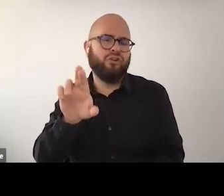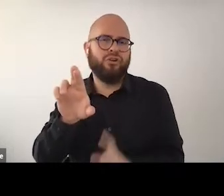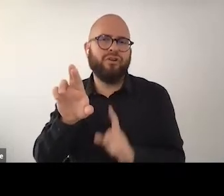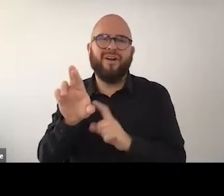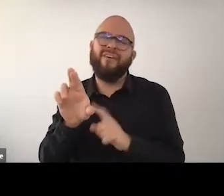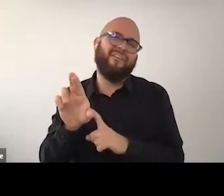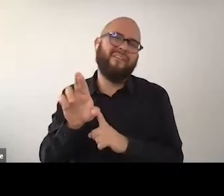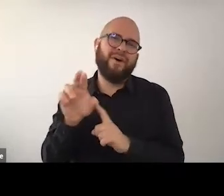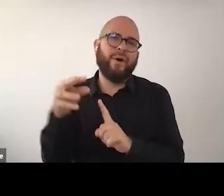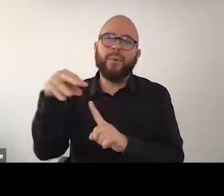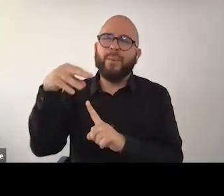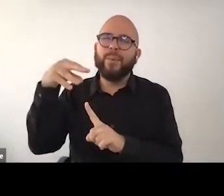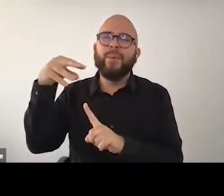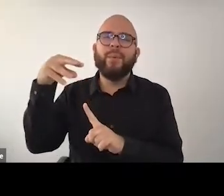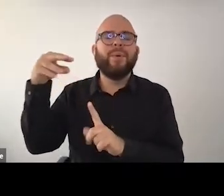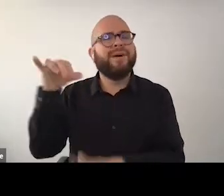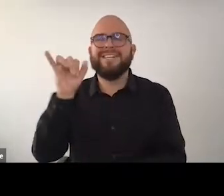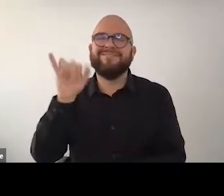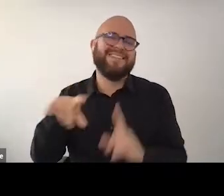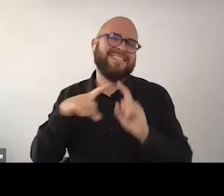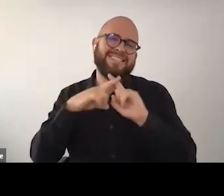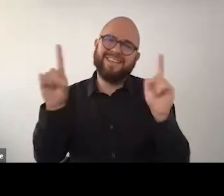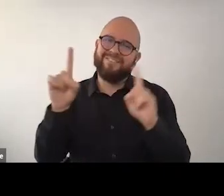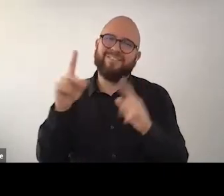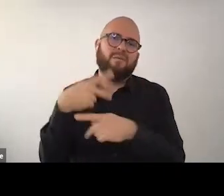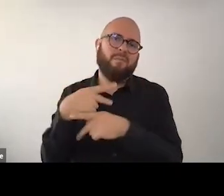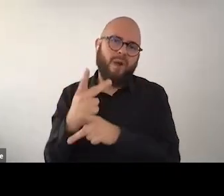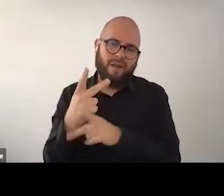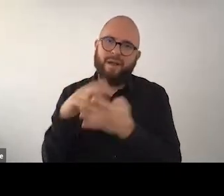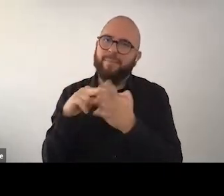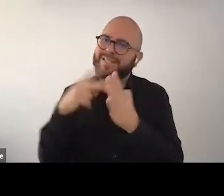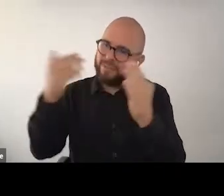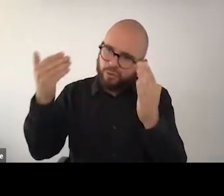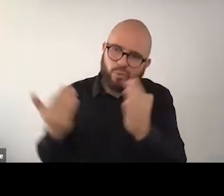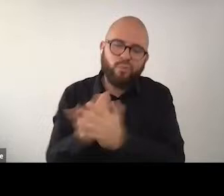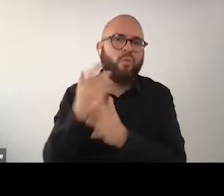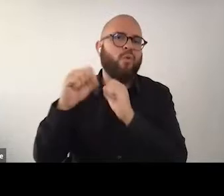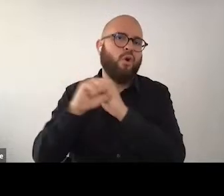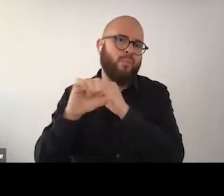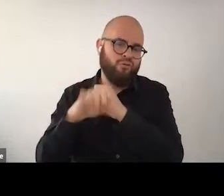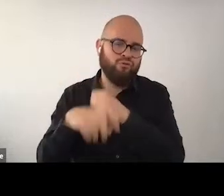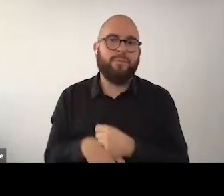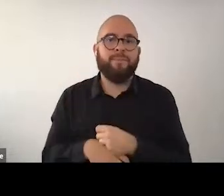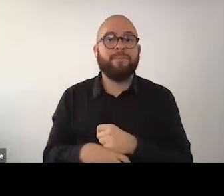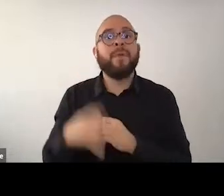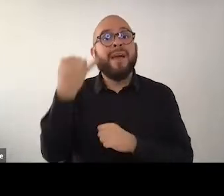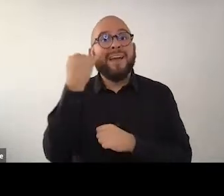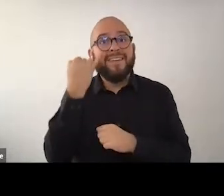And that would be a whole new commercial. Additionally, if they change the message of the commercial,